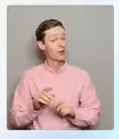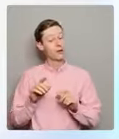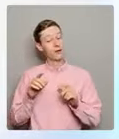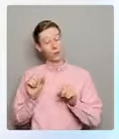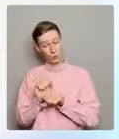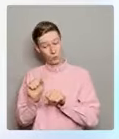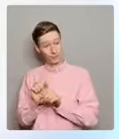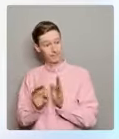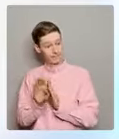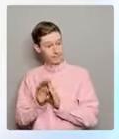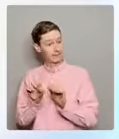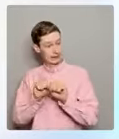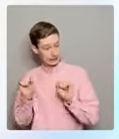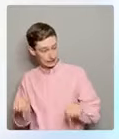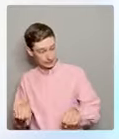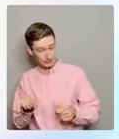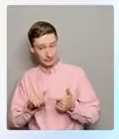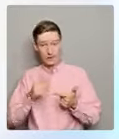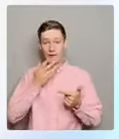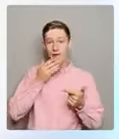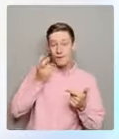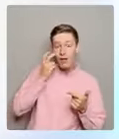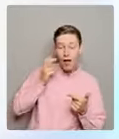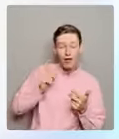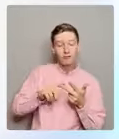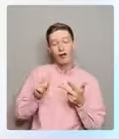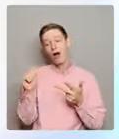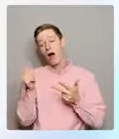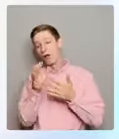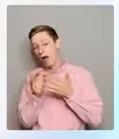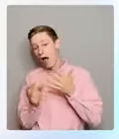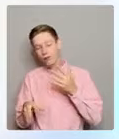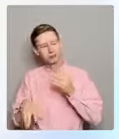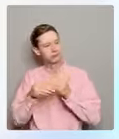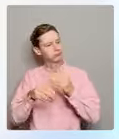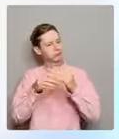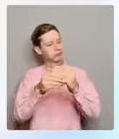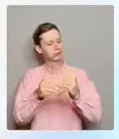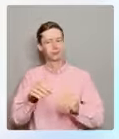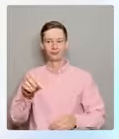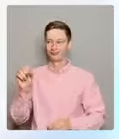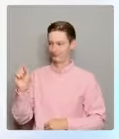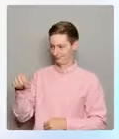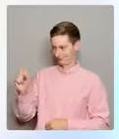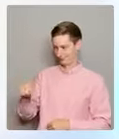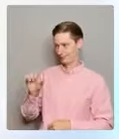along with some additional colorblindness and movement options, and we released a patch to address the feedback we'd heard.